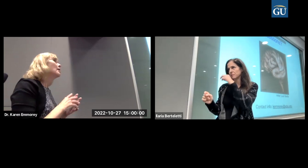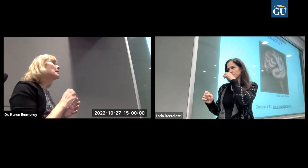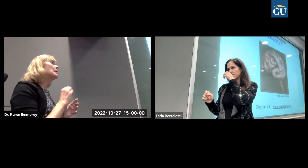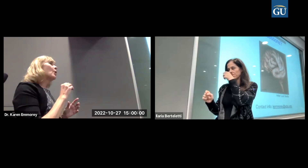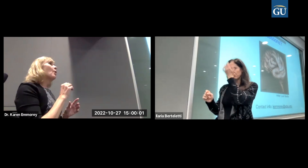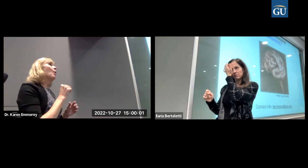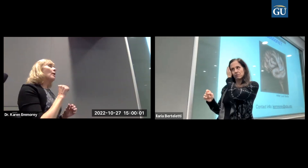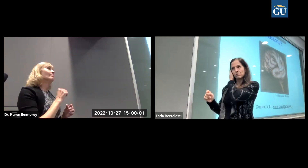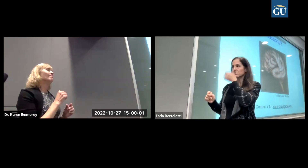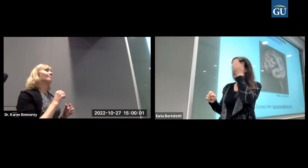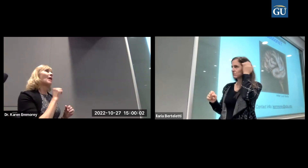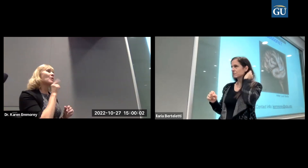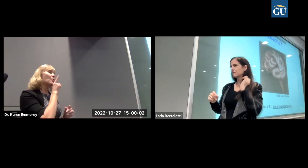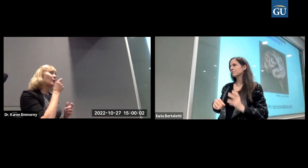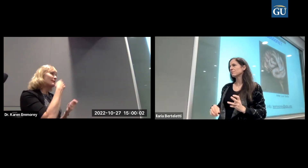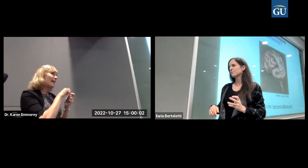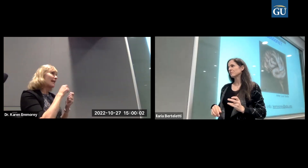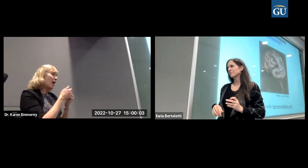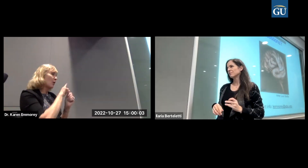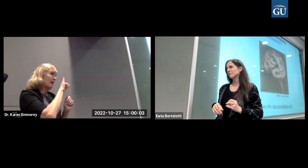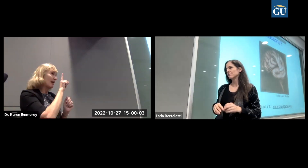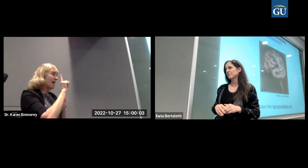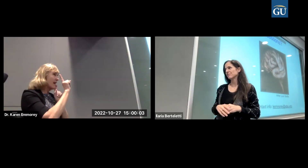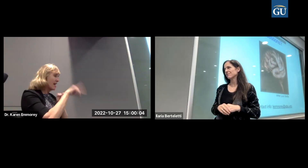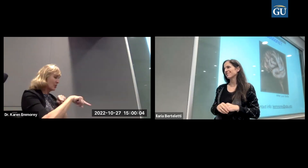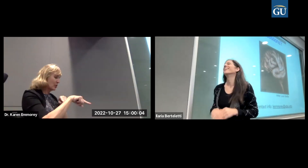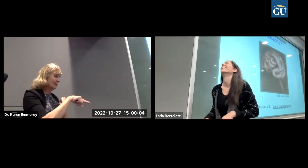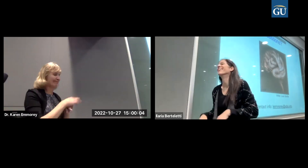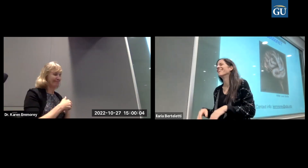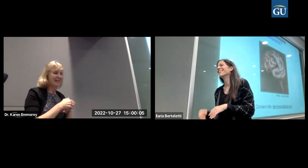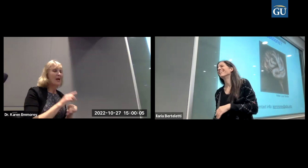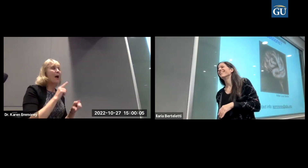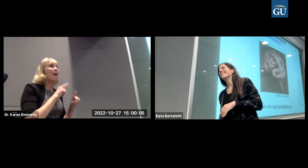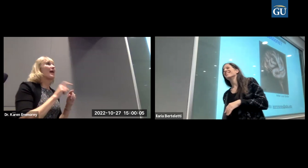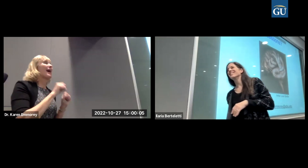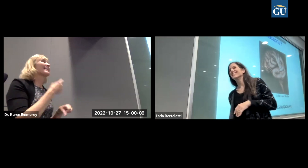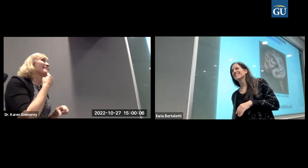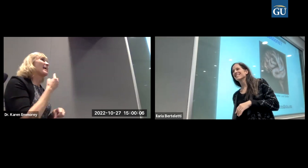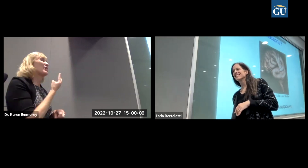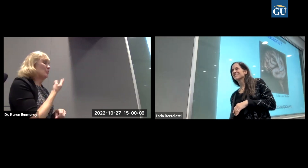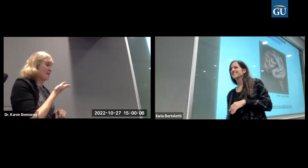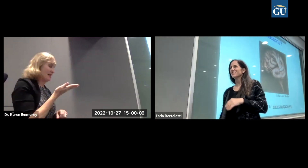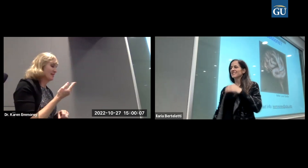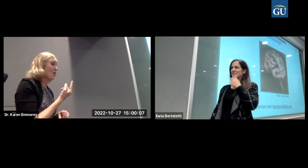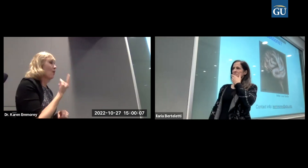we do have evidence that when an English word is read, Asl technology is activated.